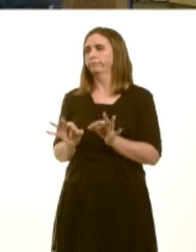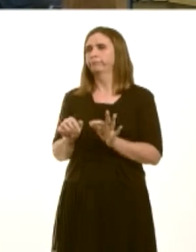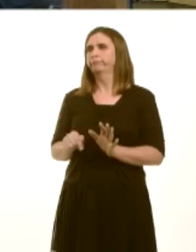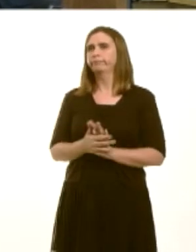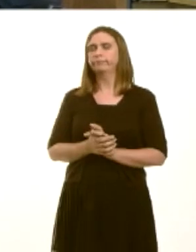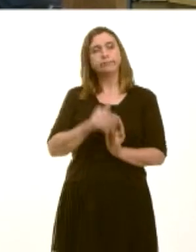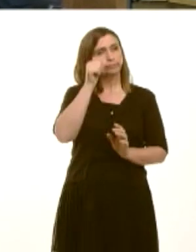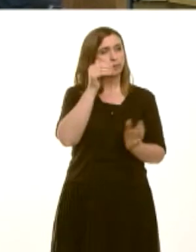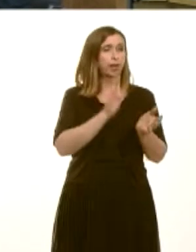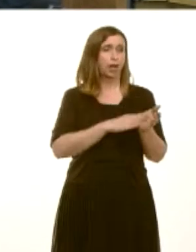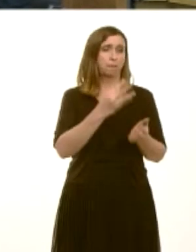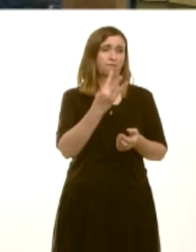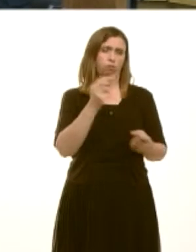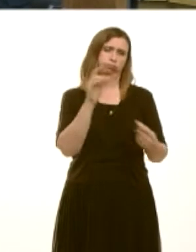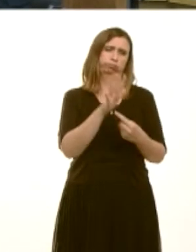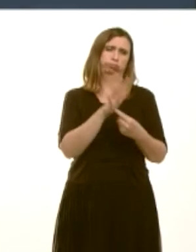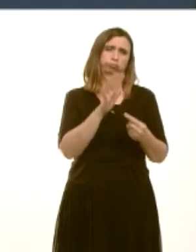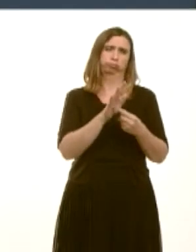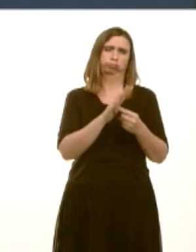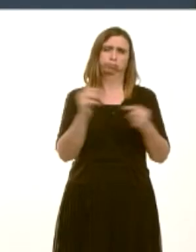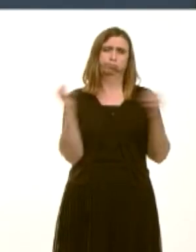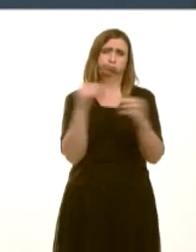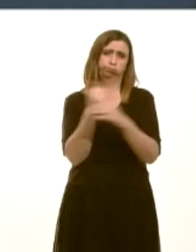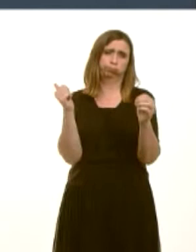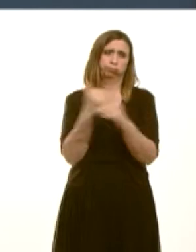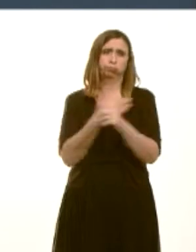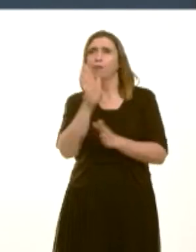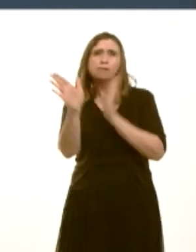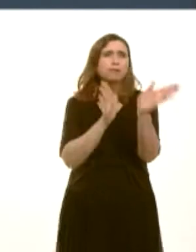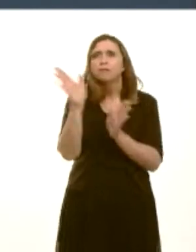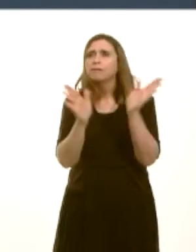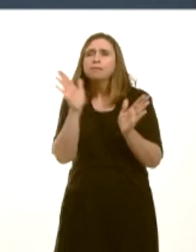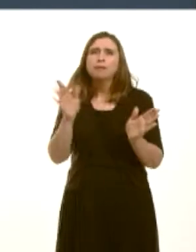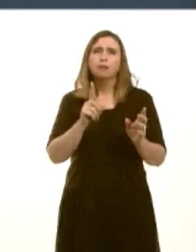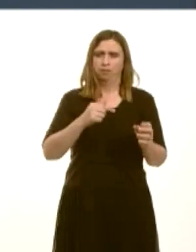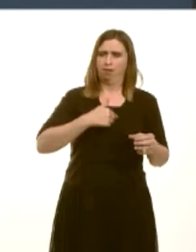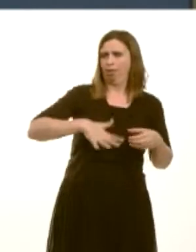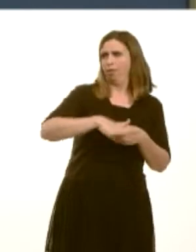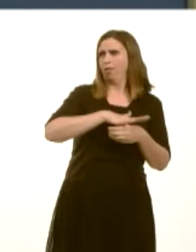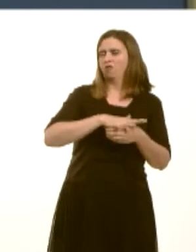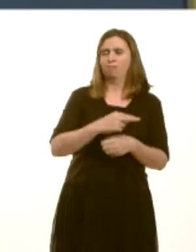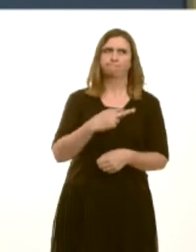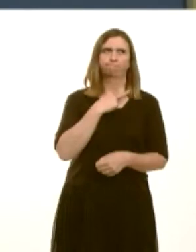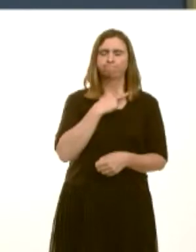the M4 plays a major, important role in transport across south Wales, and I, like many of my constituents, am actually disappointed that the Welsh Government didnít take advantage